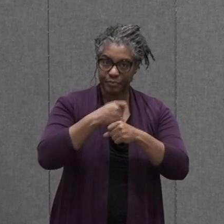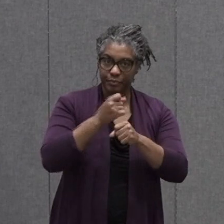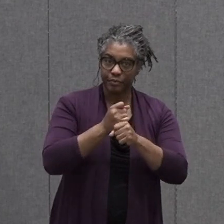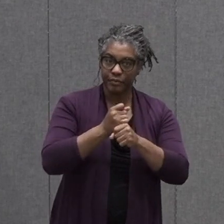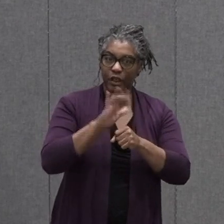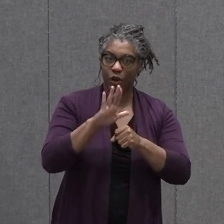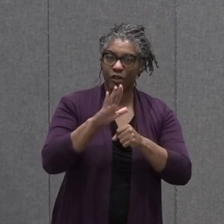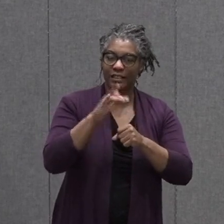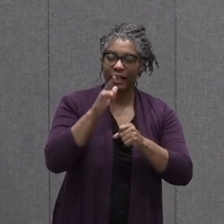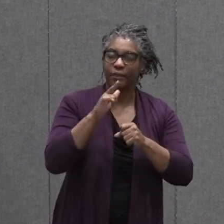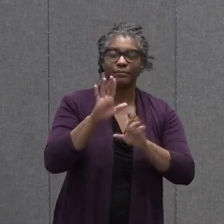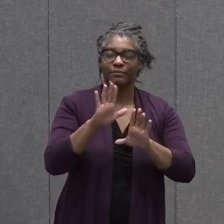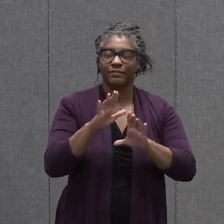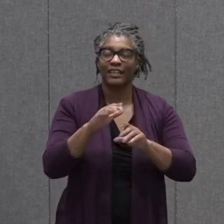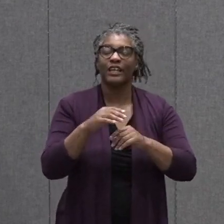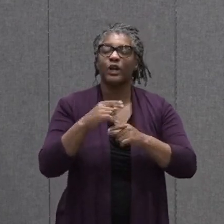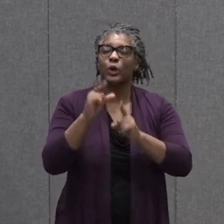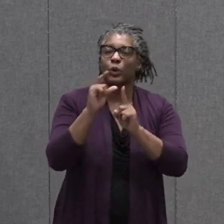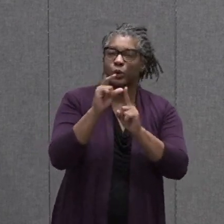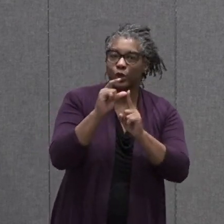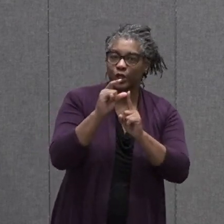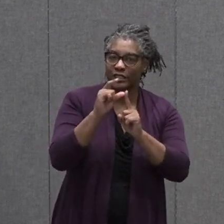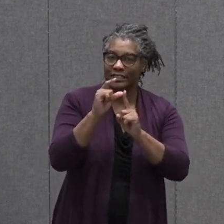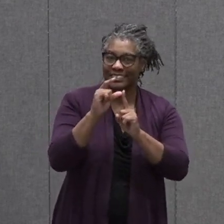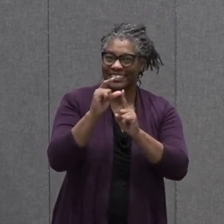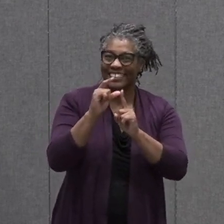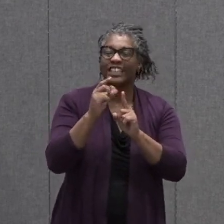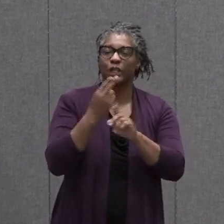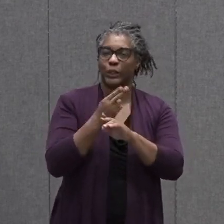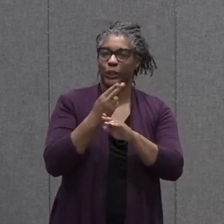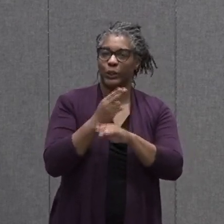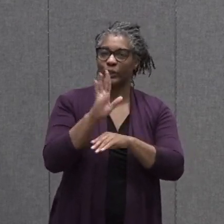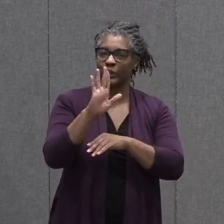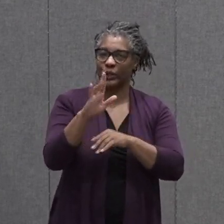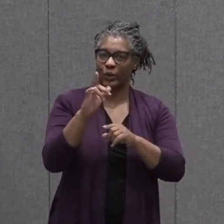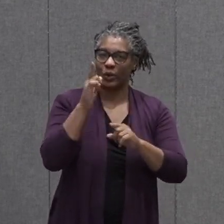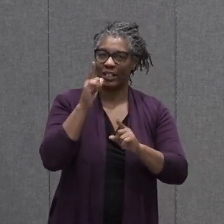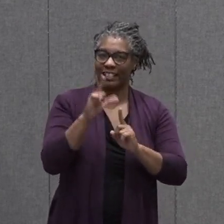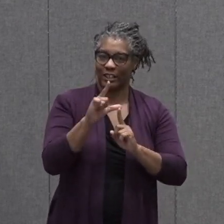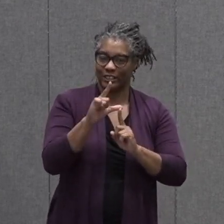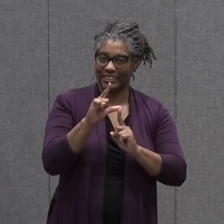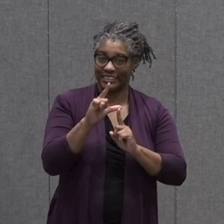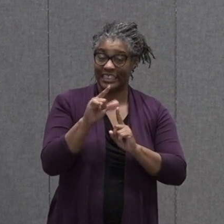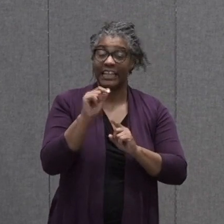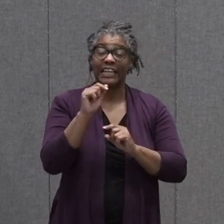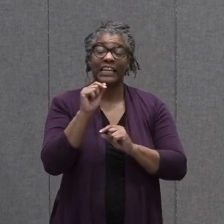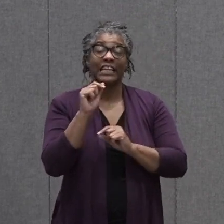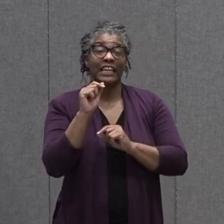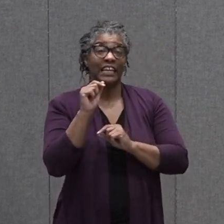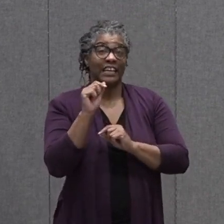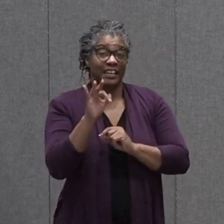using these letters. If you were following along with me at home, you would have written your words,